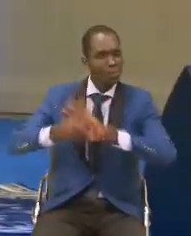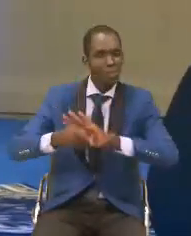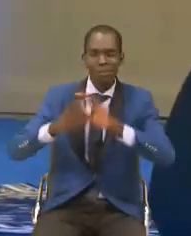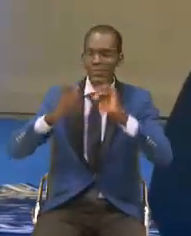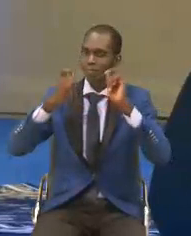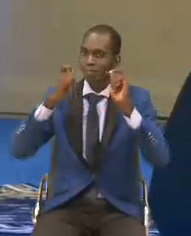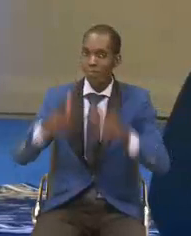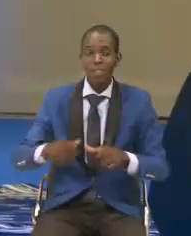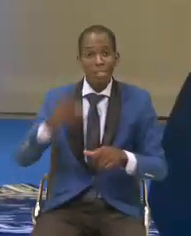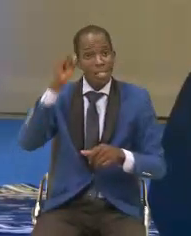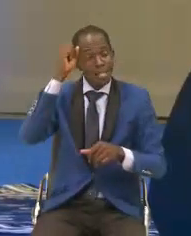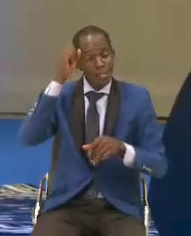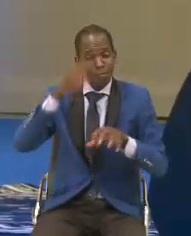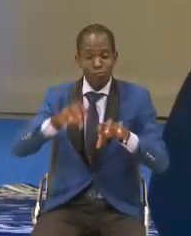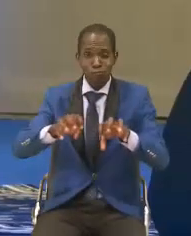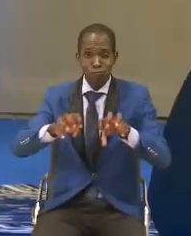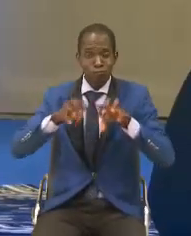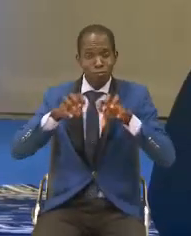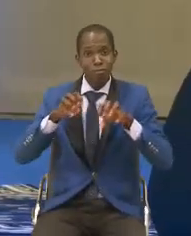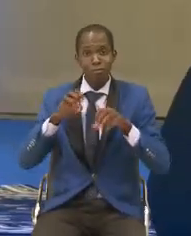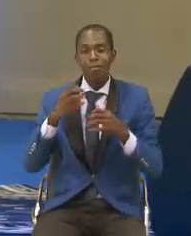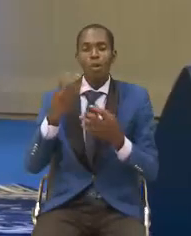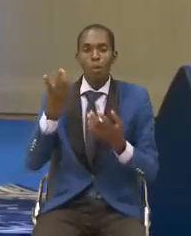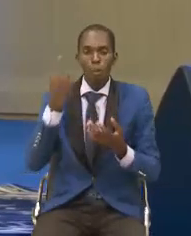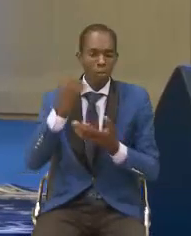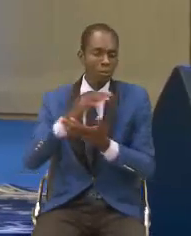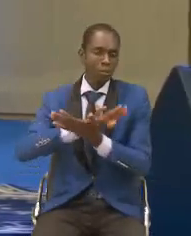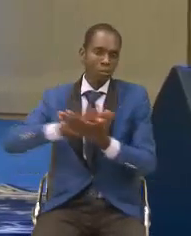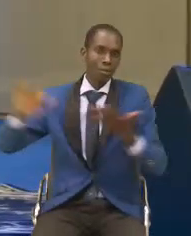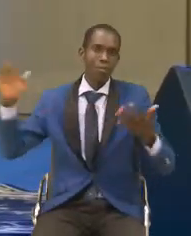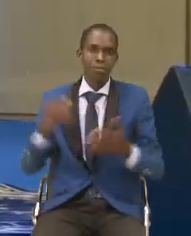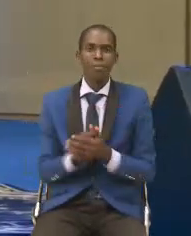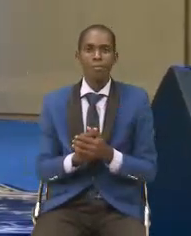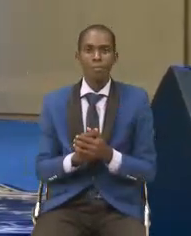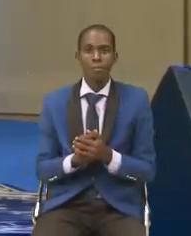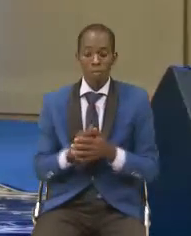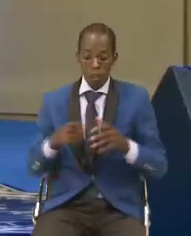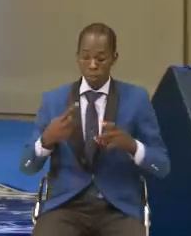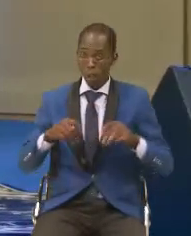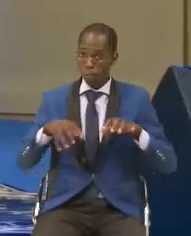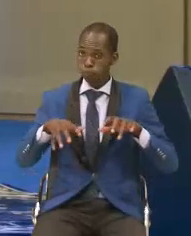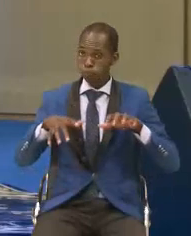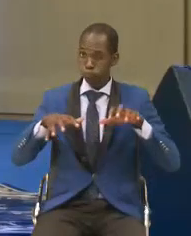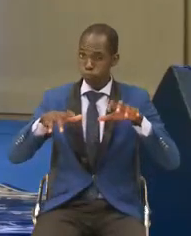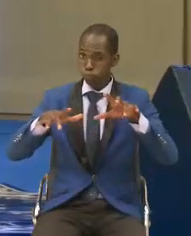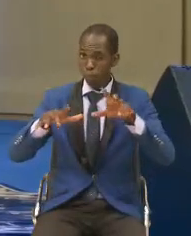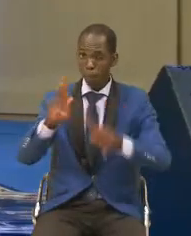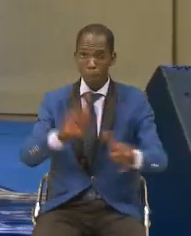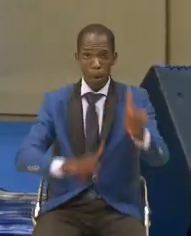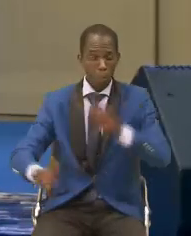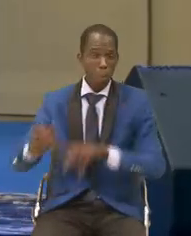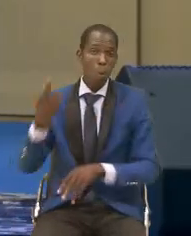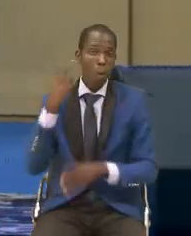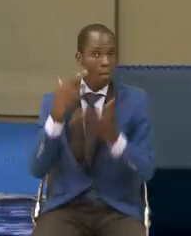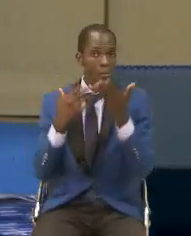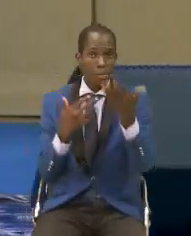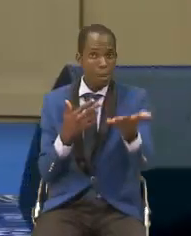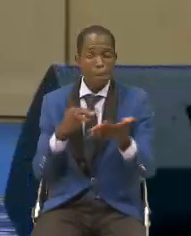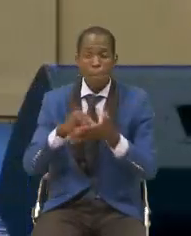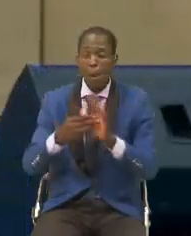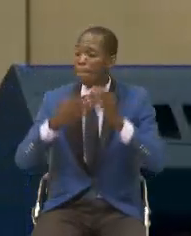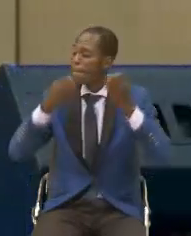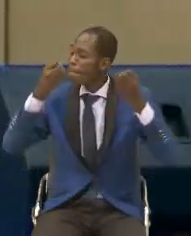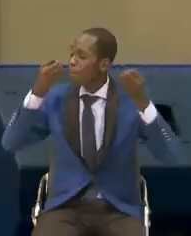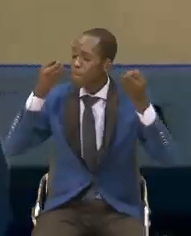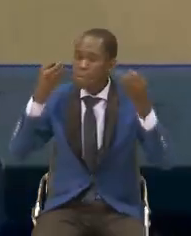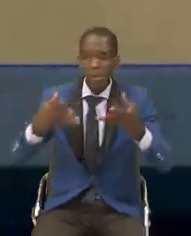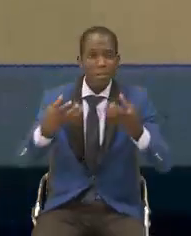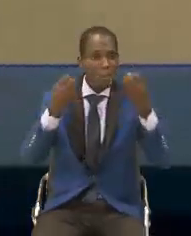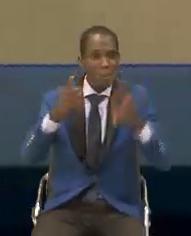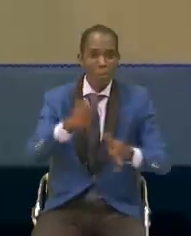immediately and immediately his leprosy was cleared look at this a multitude was there